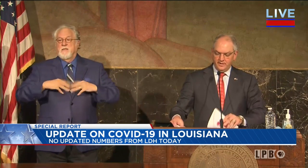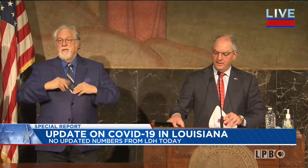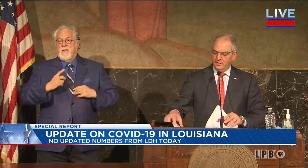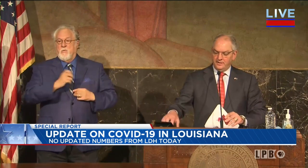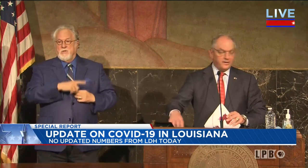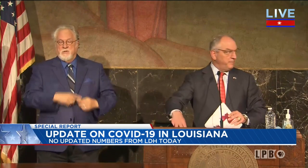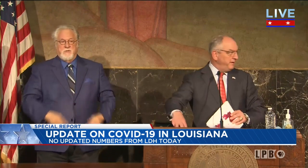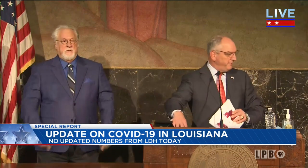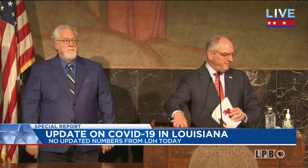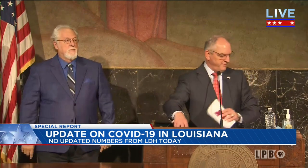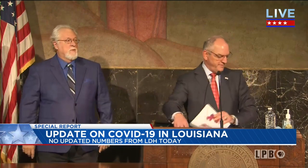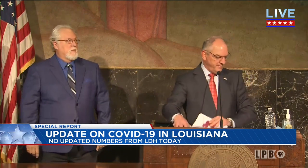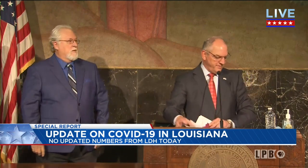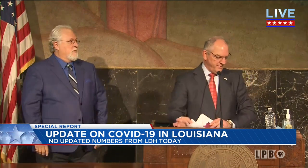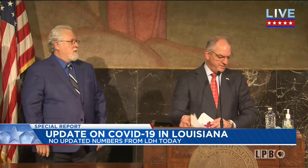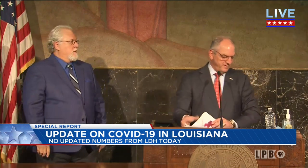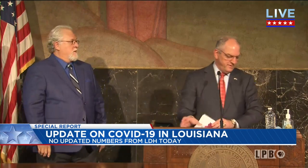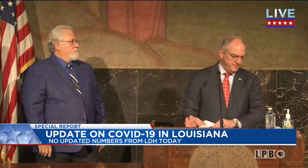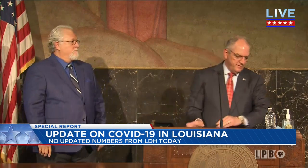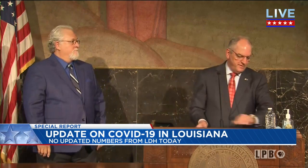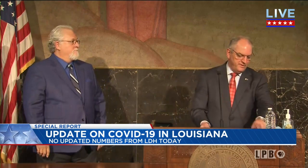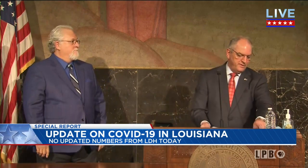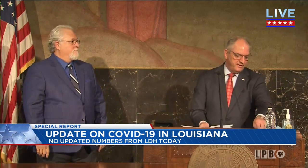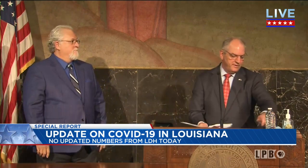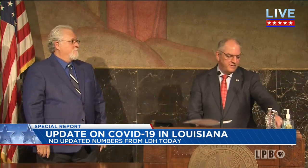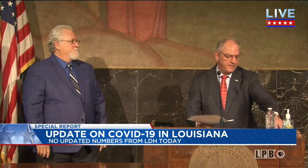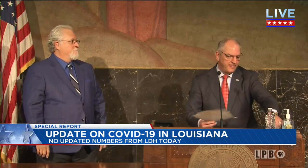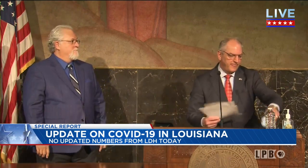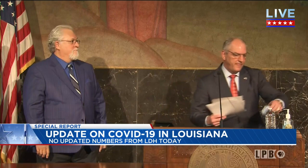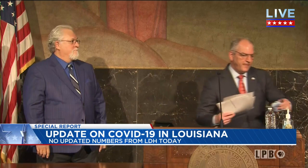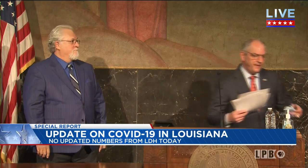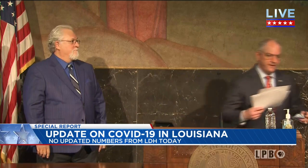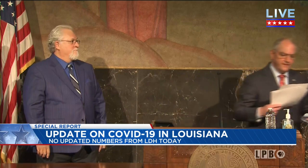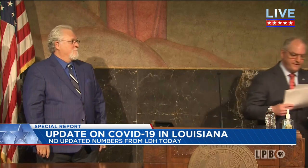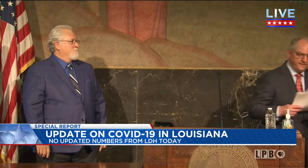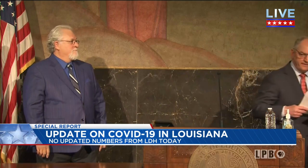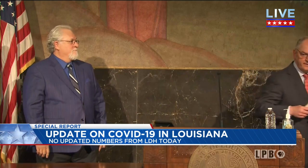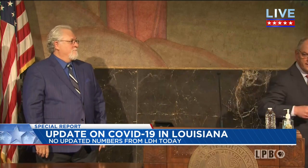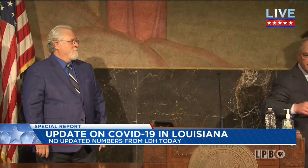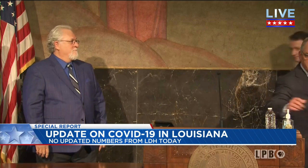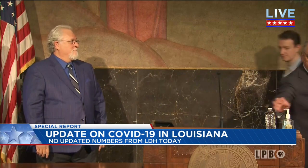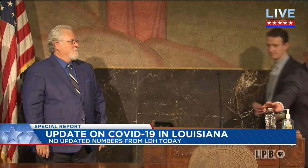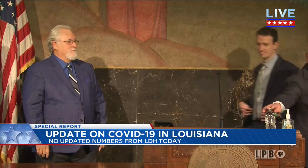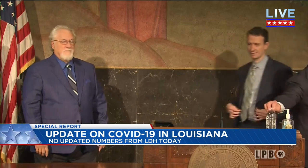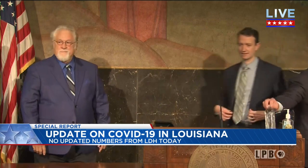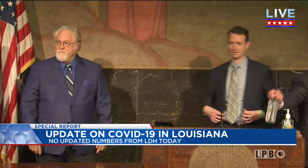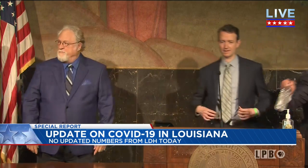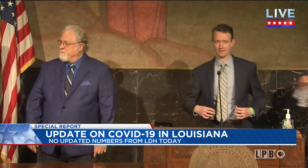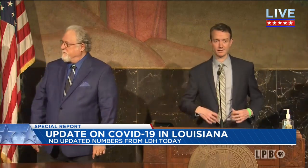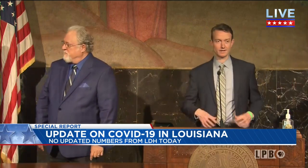VERY STRESSFUL TIME. I WILL COME BACK AFTER KAREN